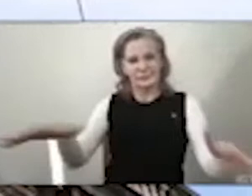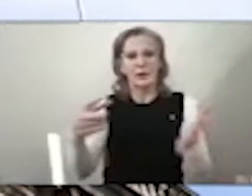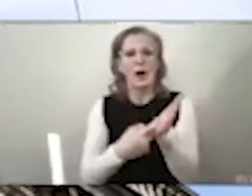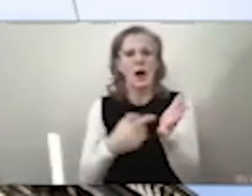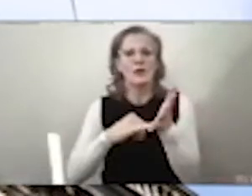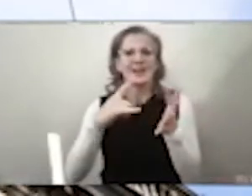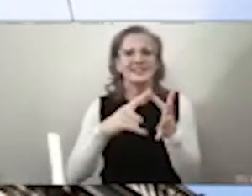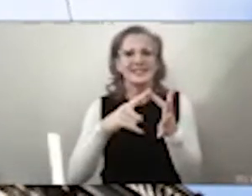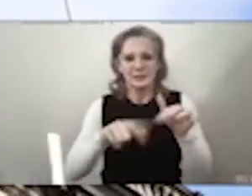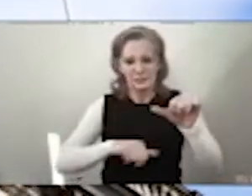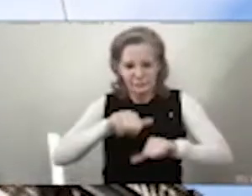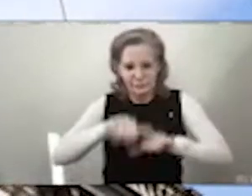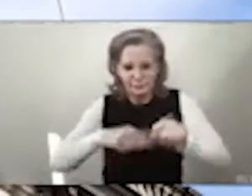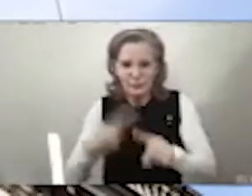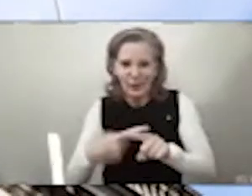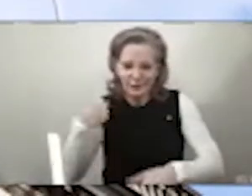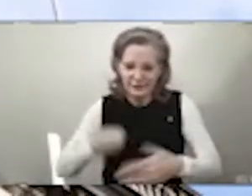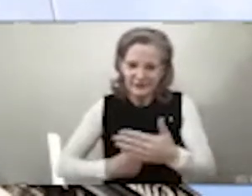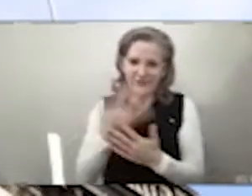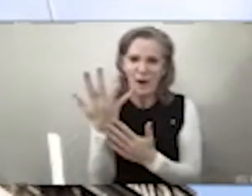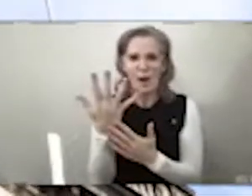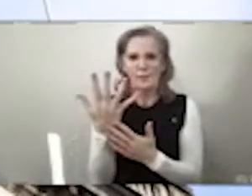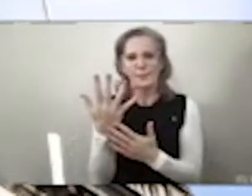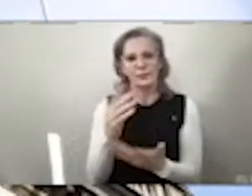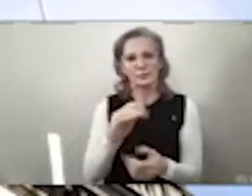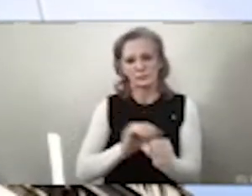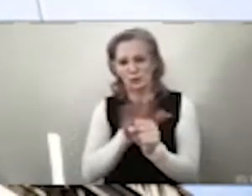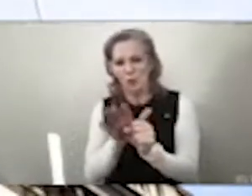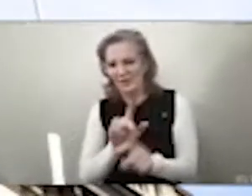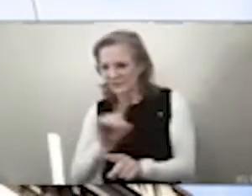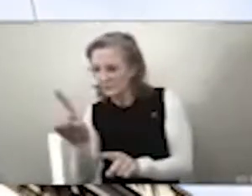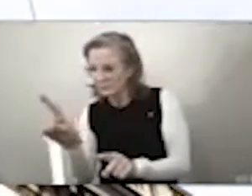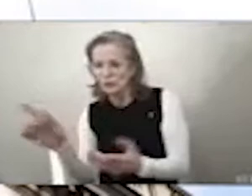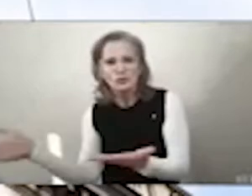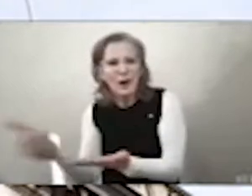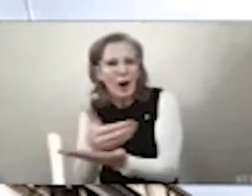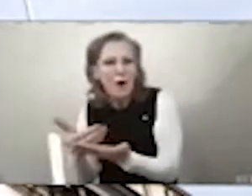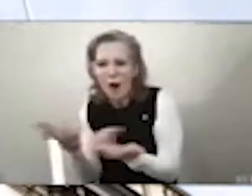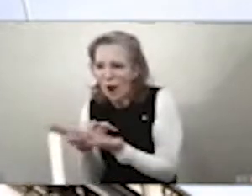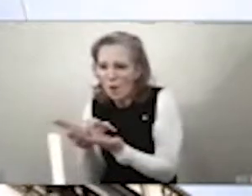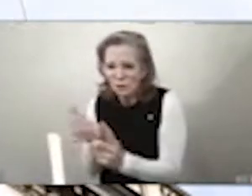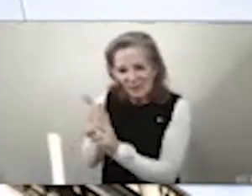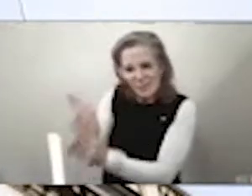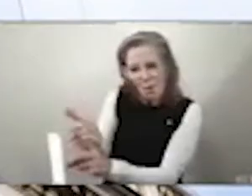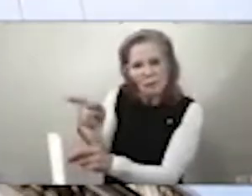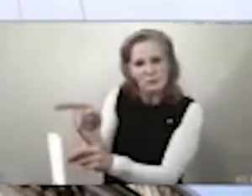Commission to support Covid recovery and renewal, recognising both the society's role and its responsibilities